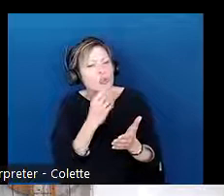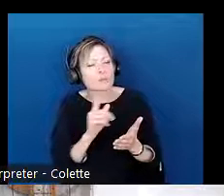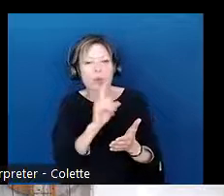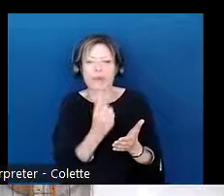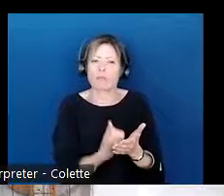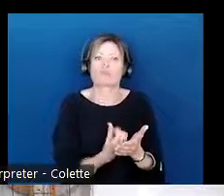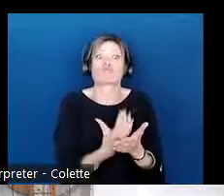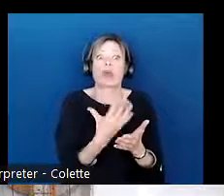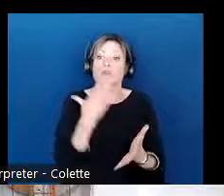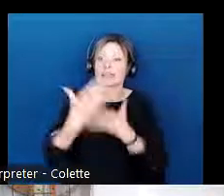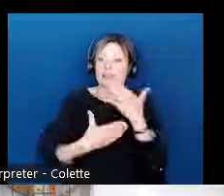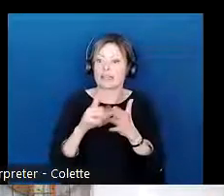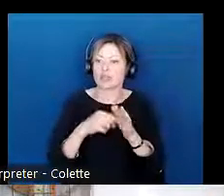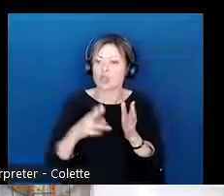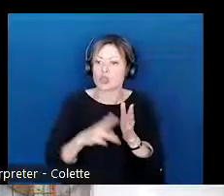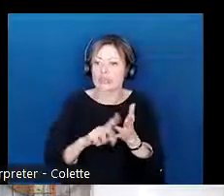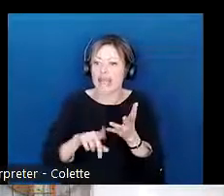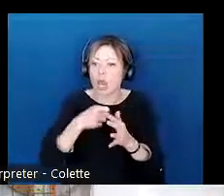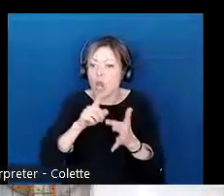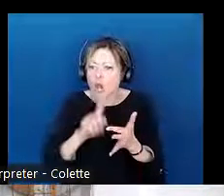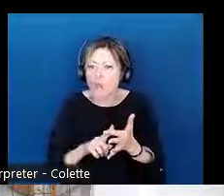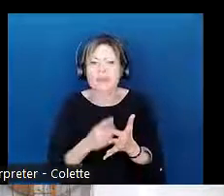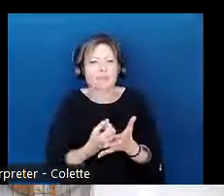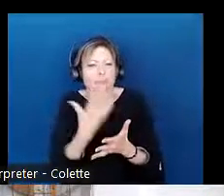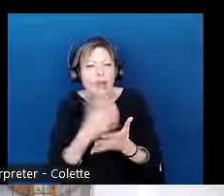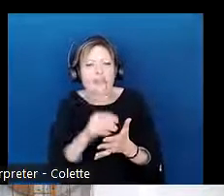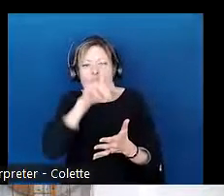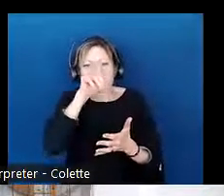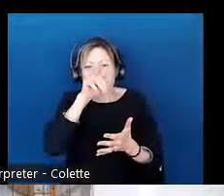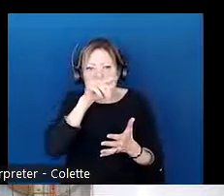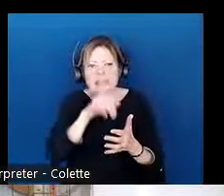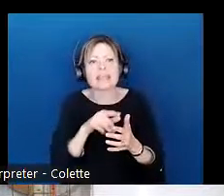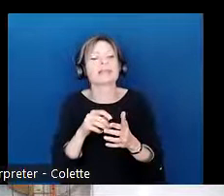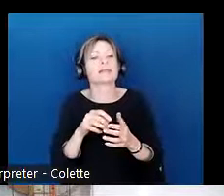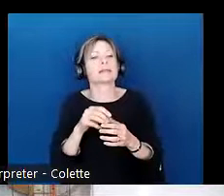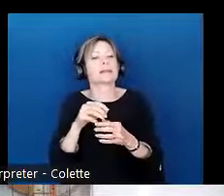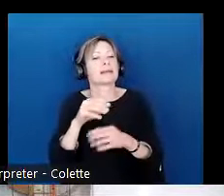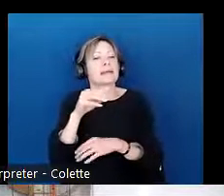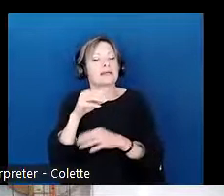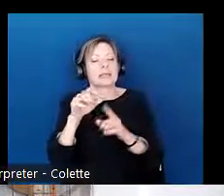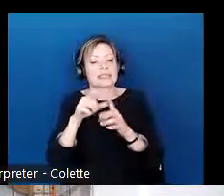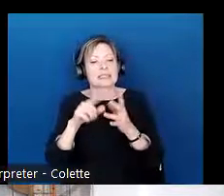and Jean they were um a robin and daffodils and other plants but the colours of the, was it